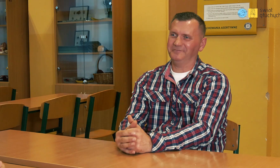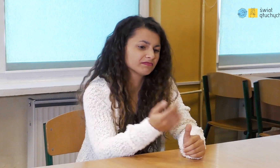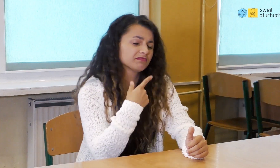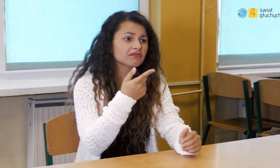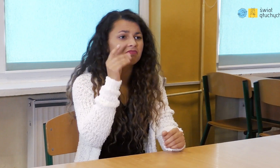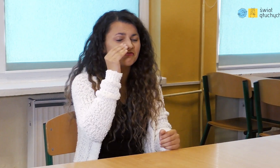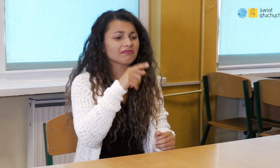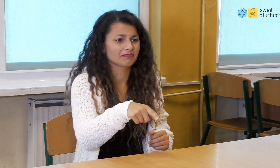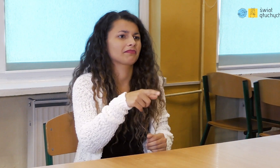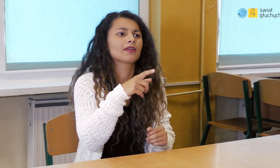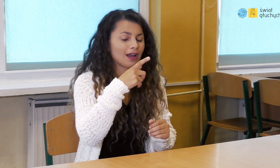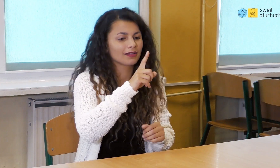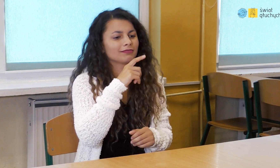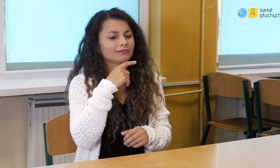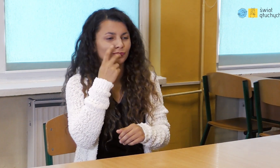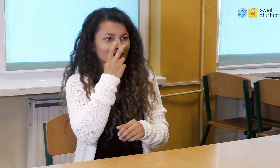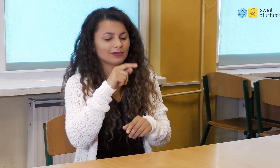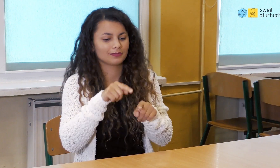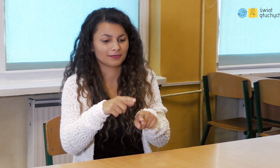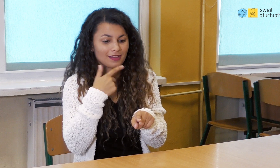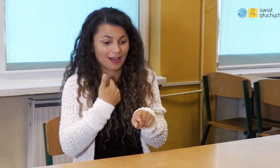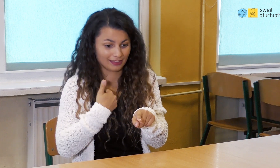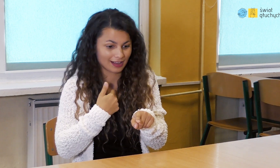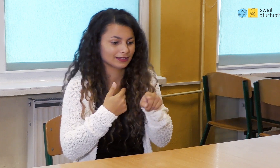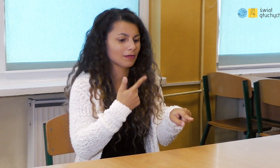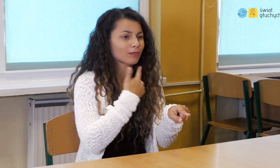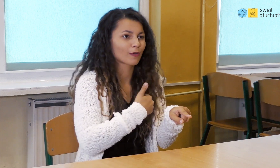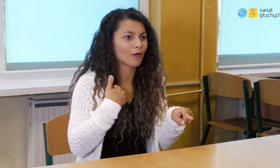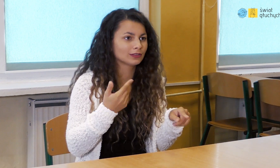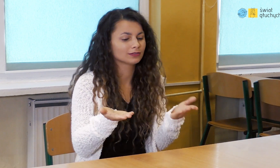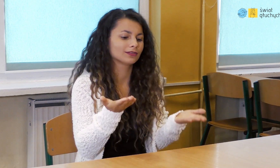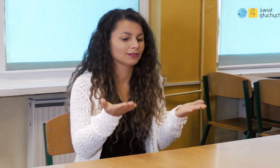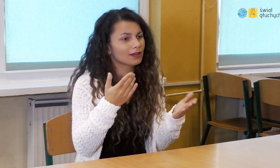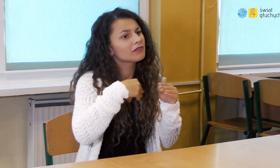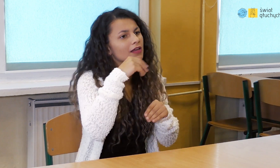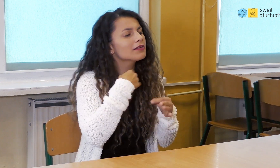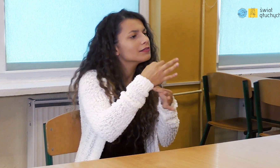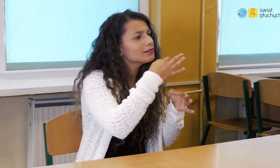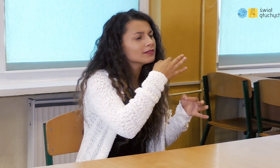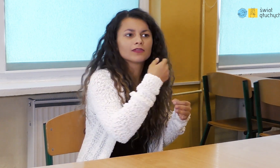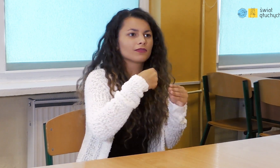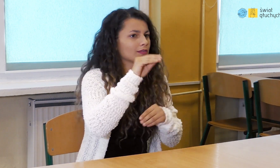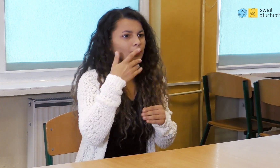most people think that English is easier than Polish. Did you ever dream about a profession when you were little? I didn't think about it.